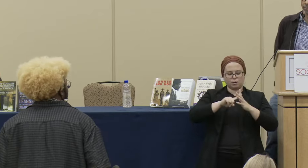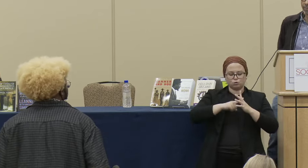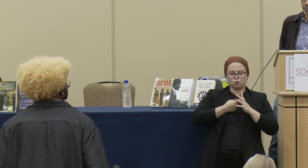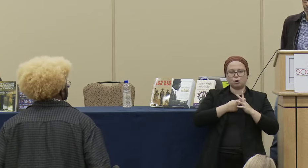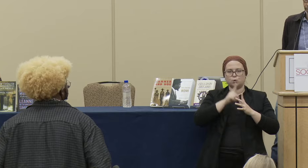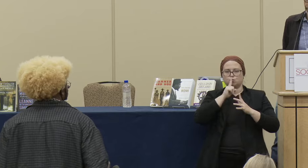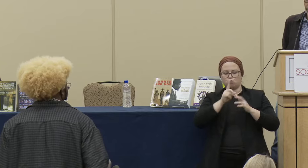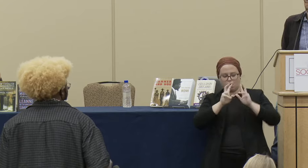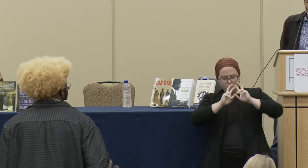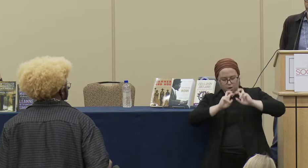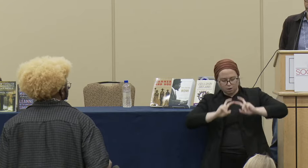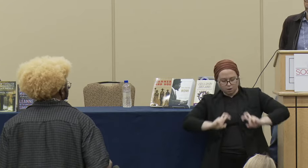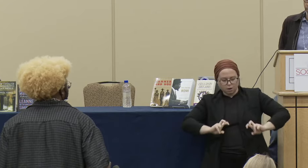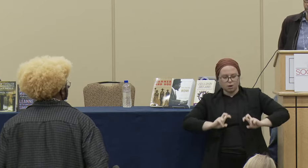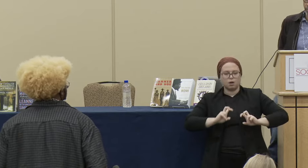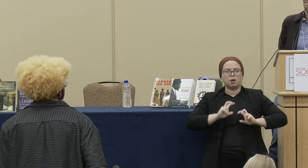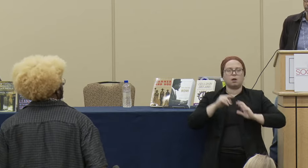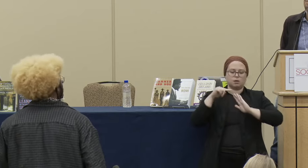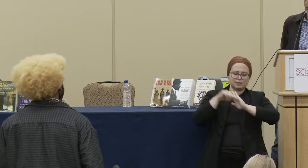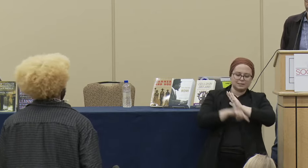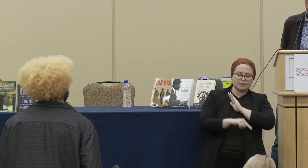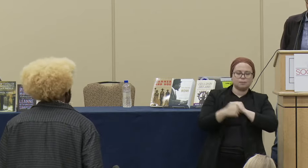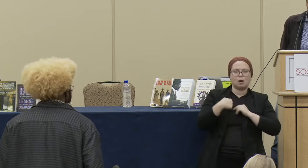socialism was just this white thing . But when I started to